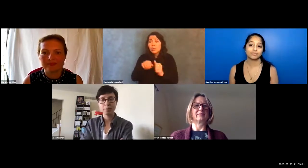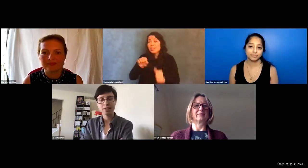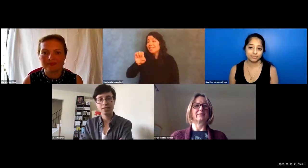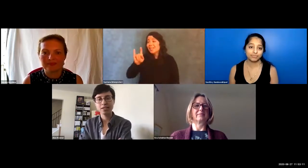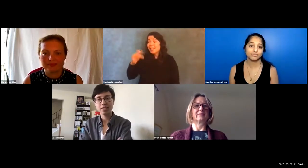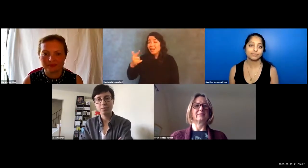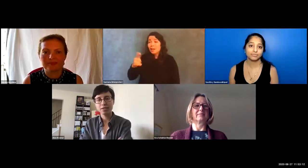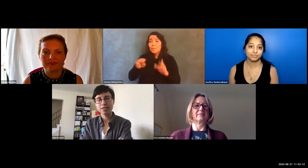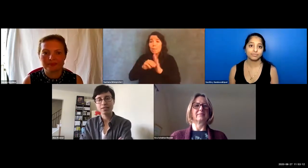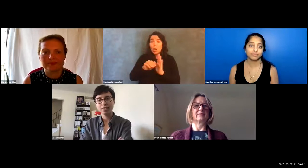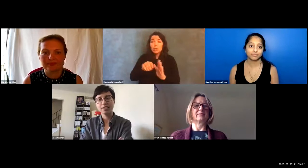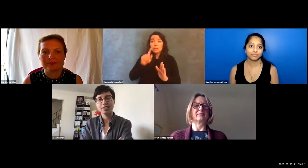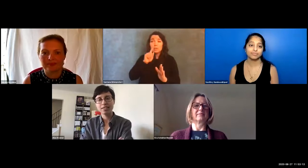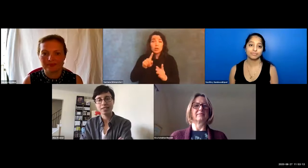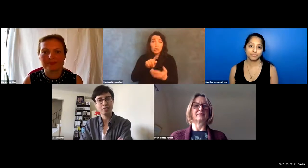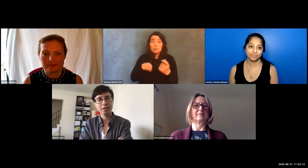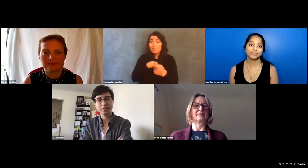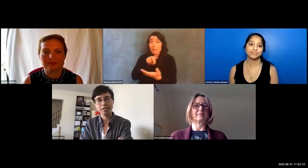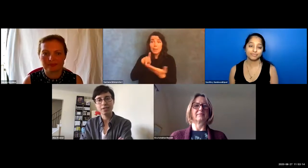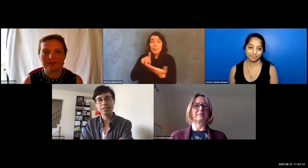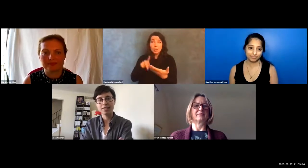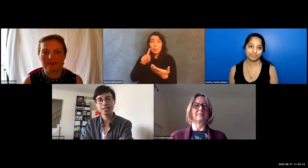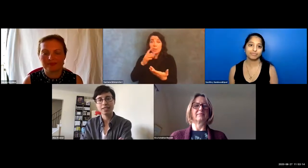a population are would be like a really interesting thick to play around with, and see how that